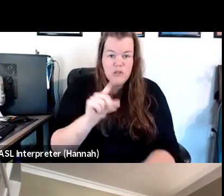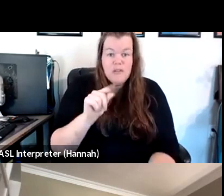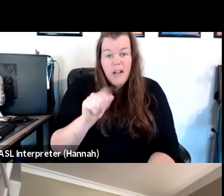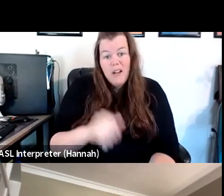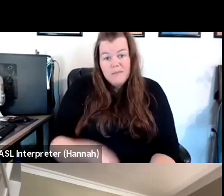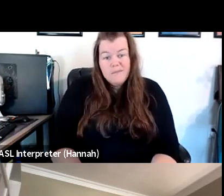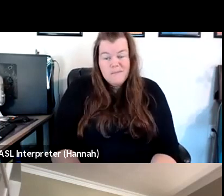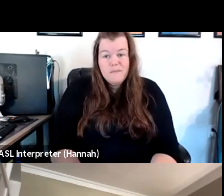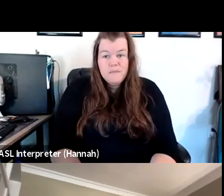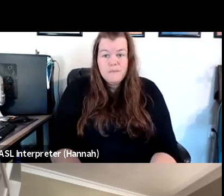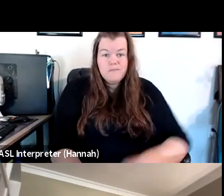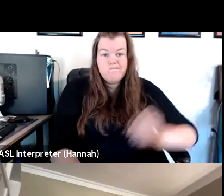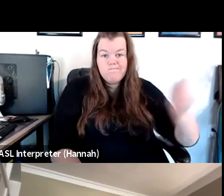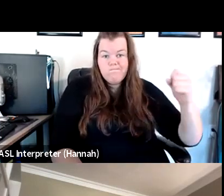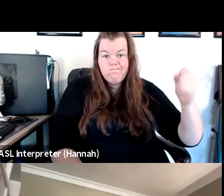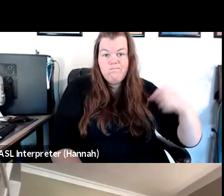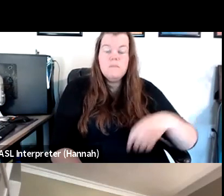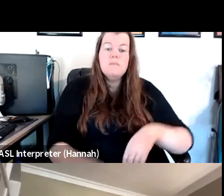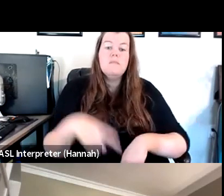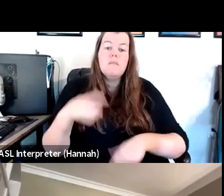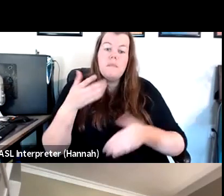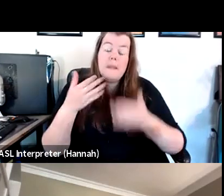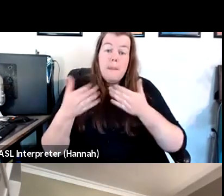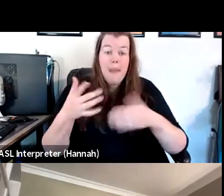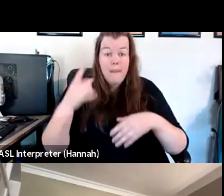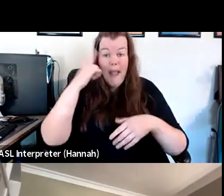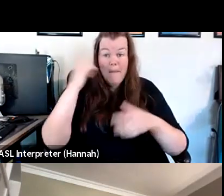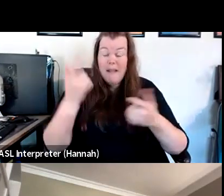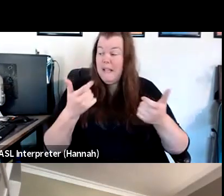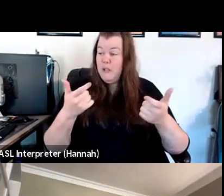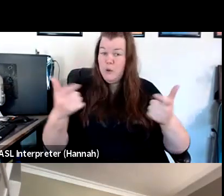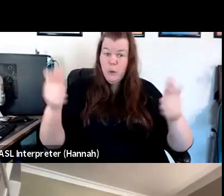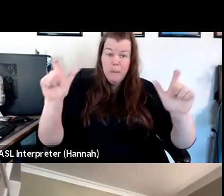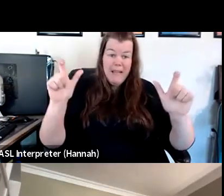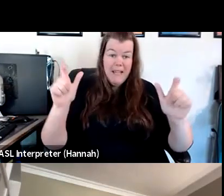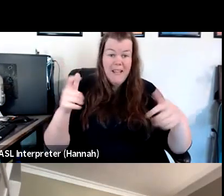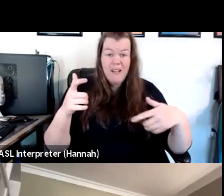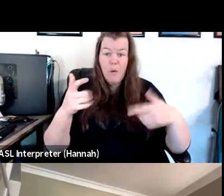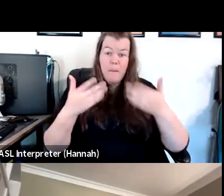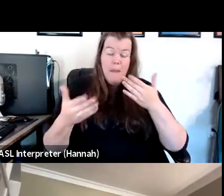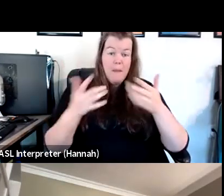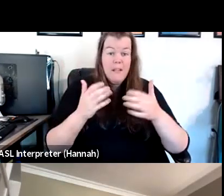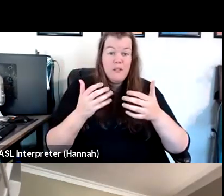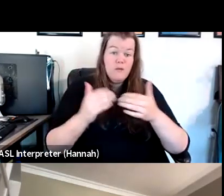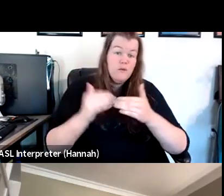right maybe maybe thinking too big or too being too hopeful for us to figure that out here in